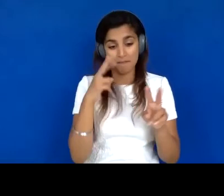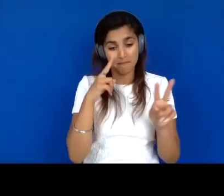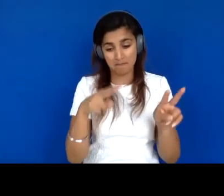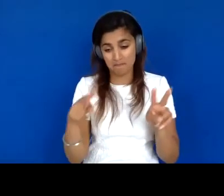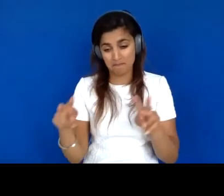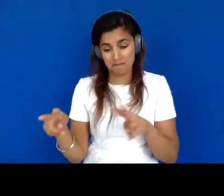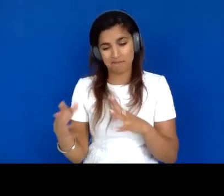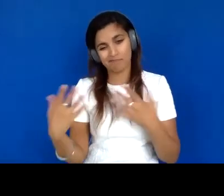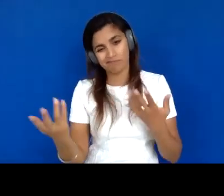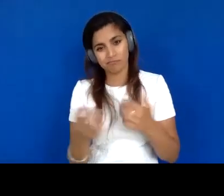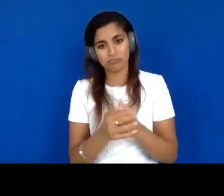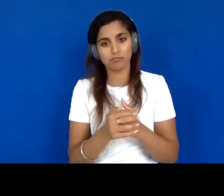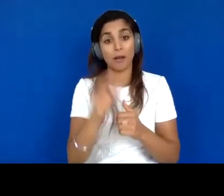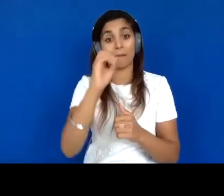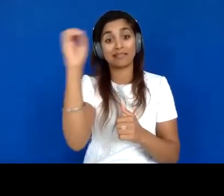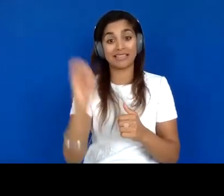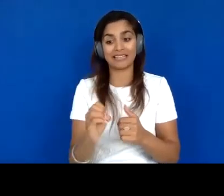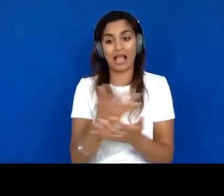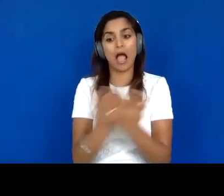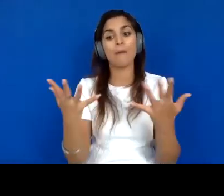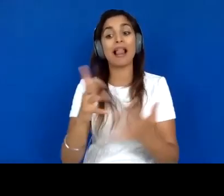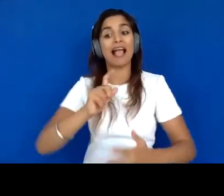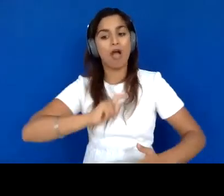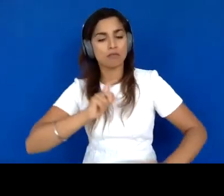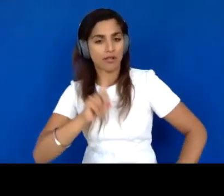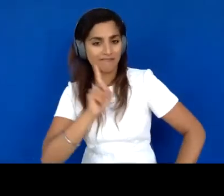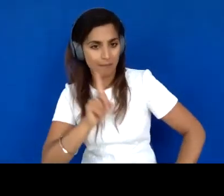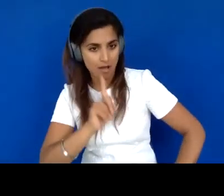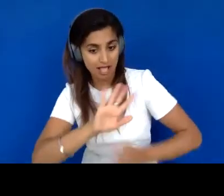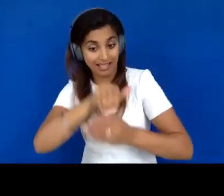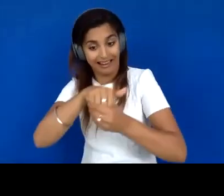of disabled female characters featured in 2016 we are the superhumans